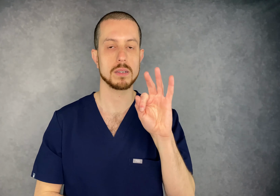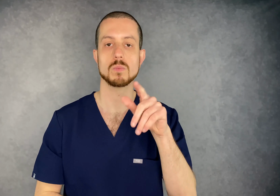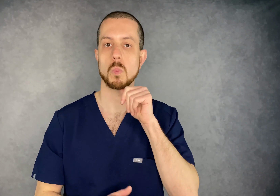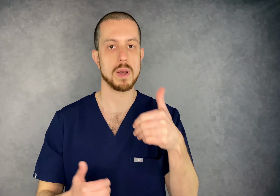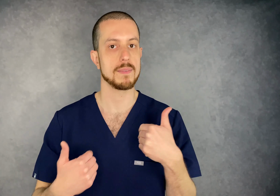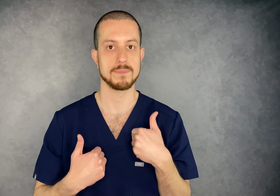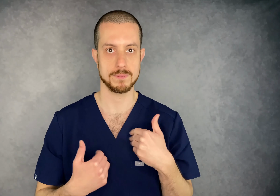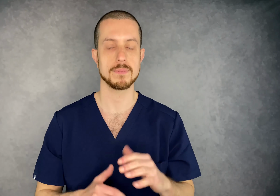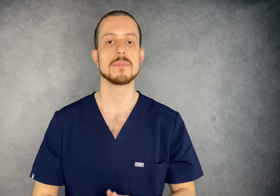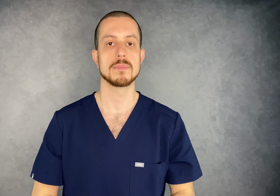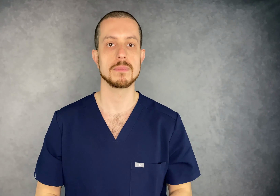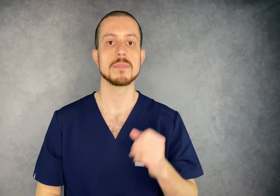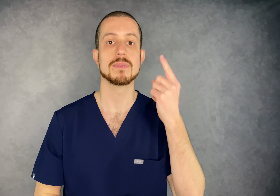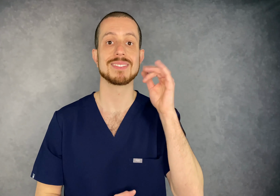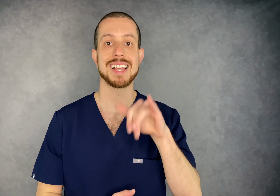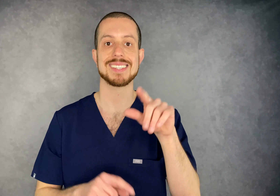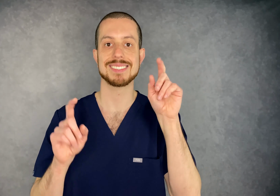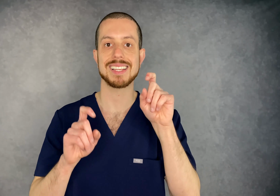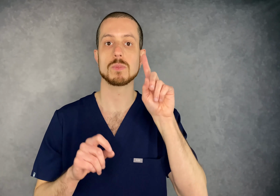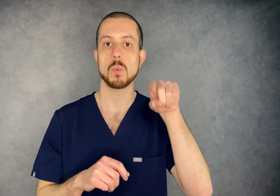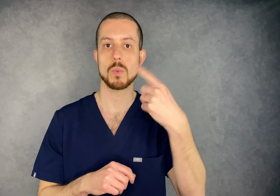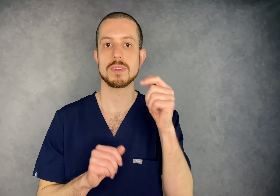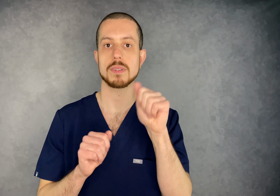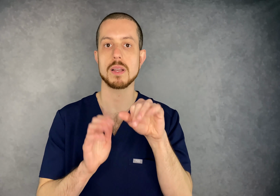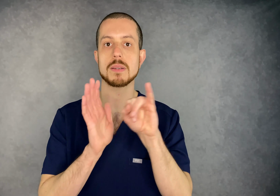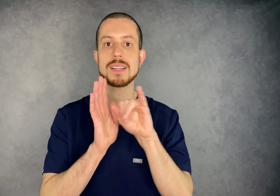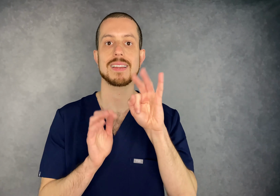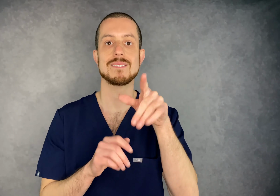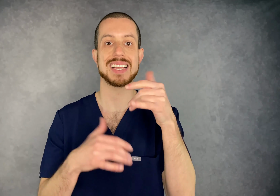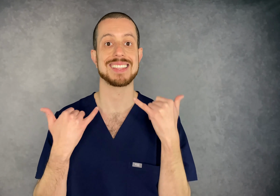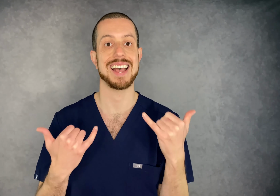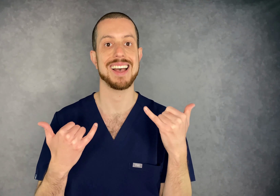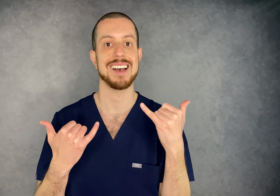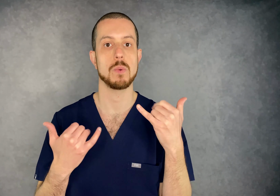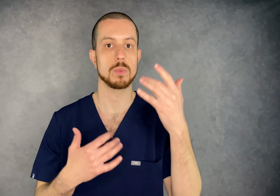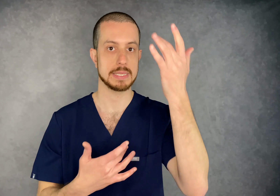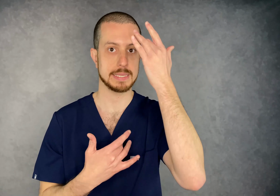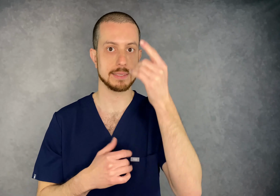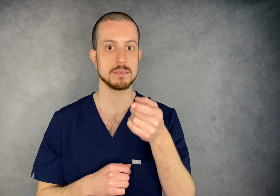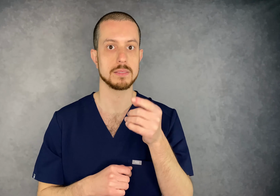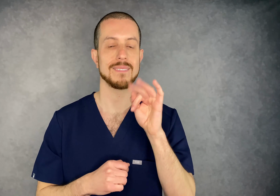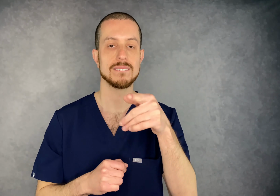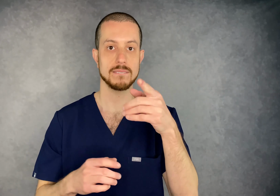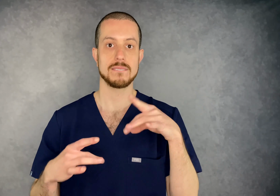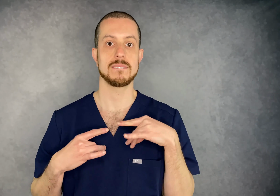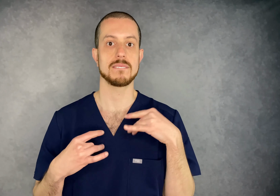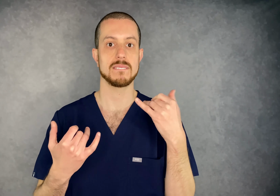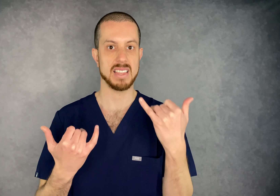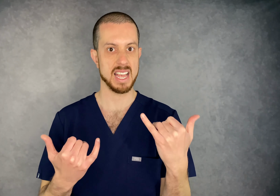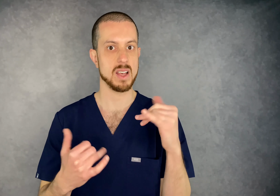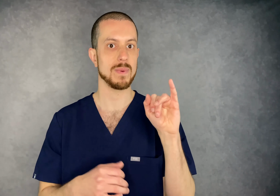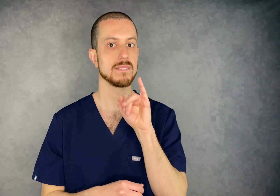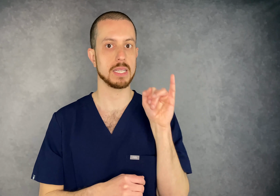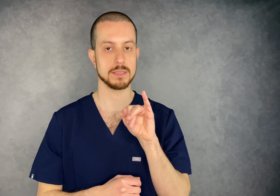Thus. the patient does not have COVID-19. This test will only work if you are currently sick, or infected.